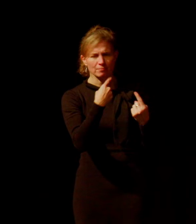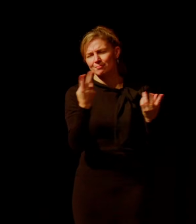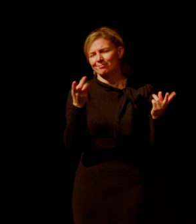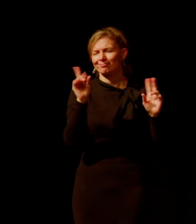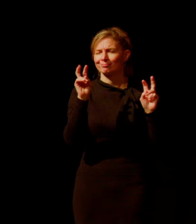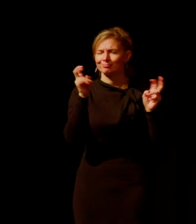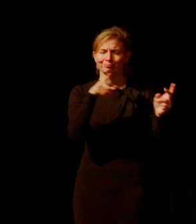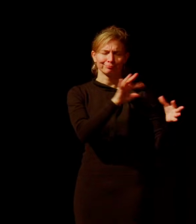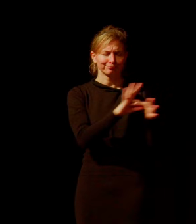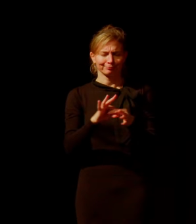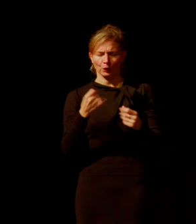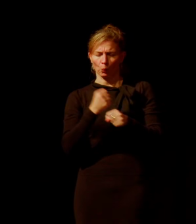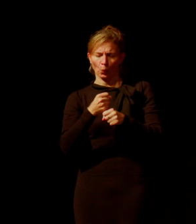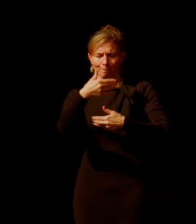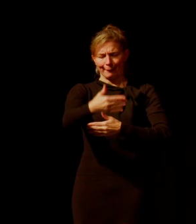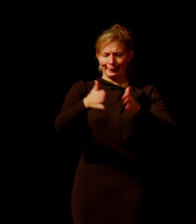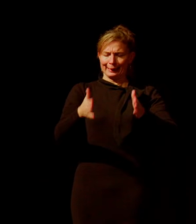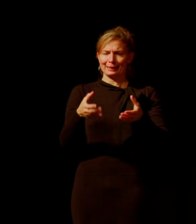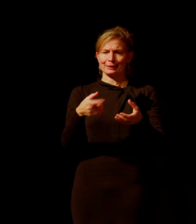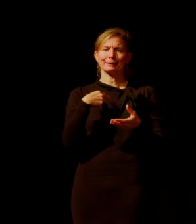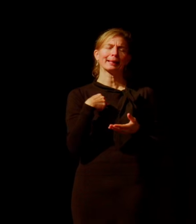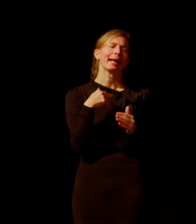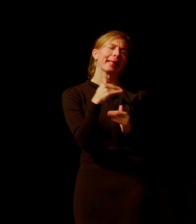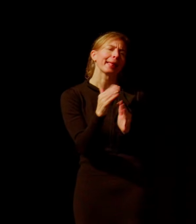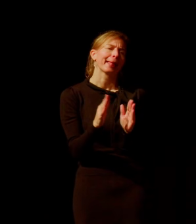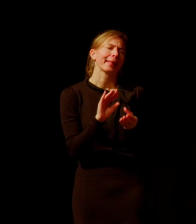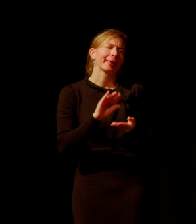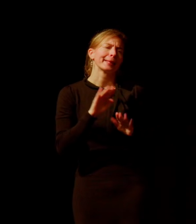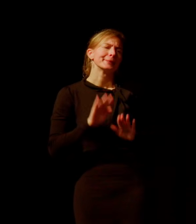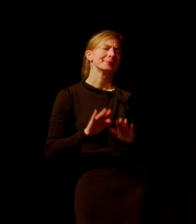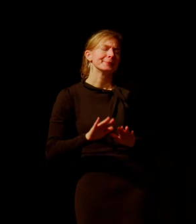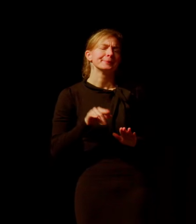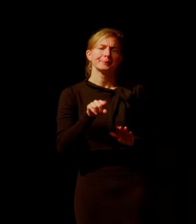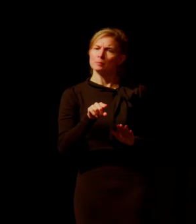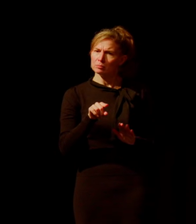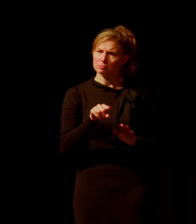I know so many of them who tick every box of success.